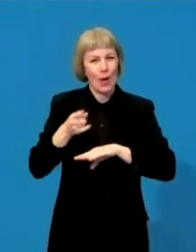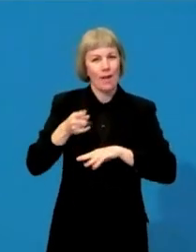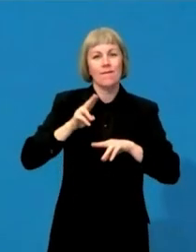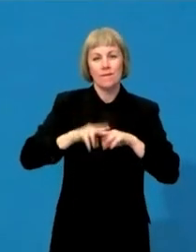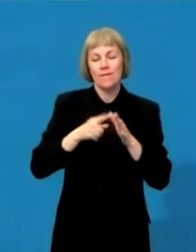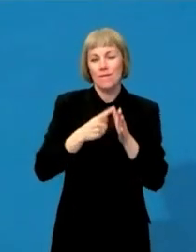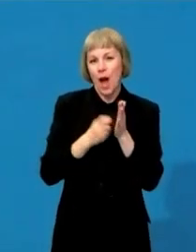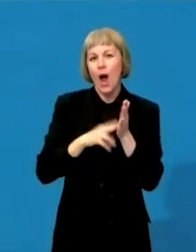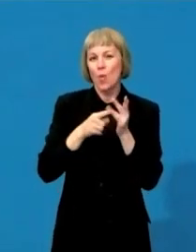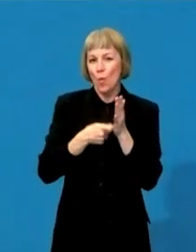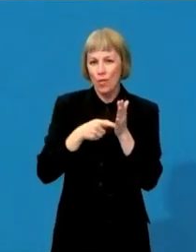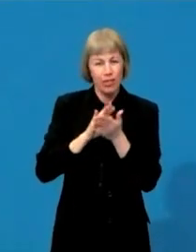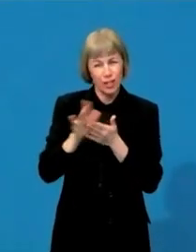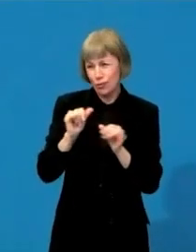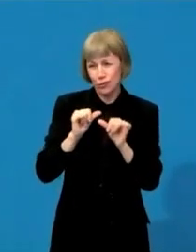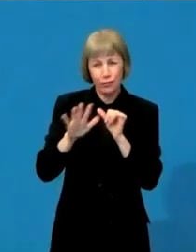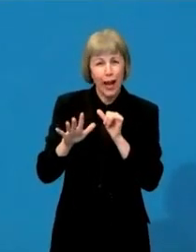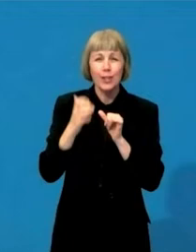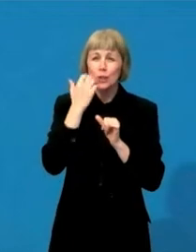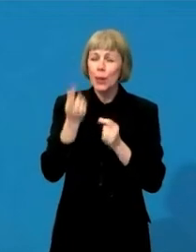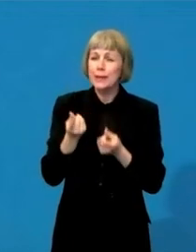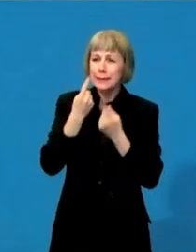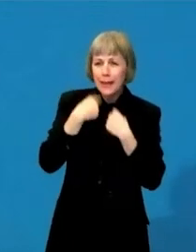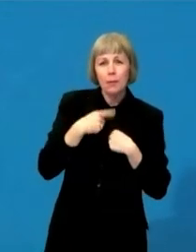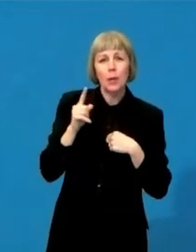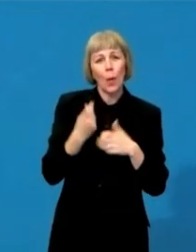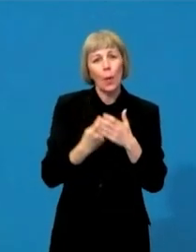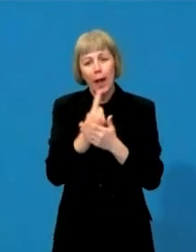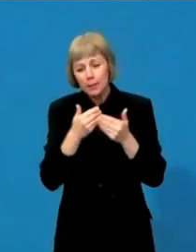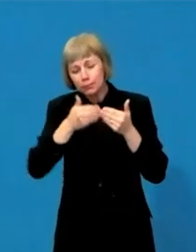Yeah, she would always keep me updated with whatever is coming up, or, you know, things